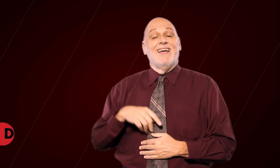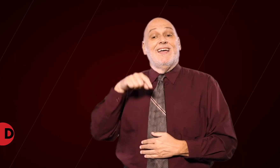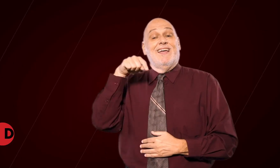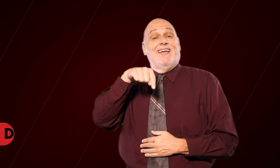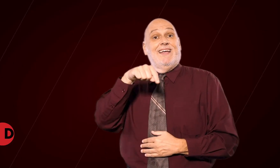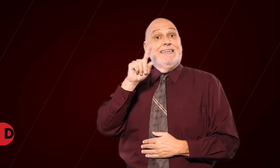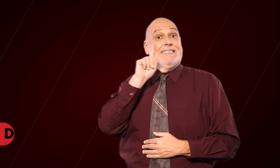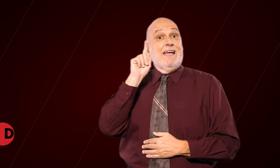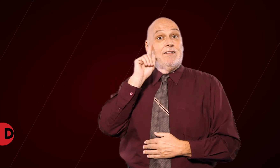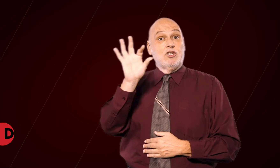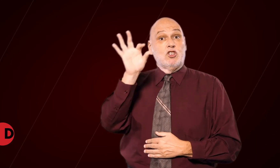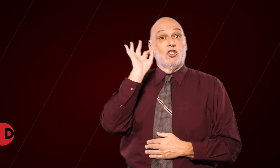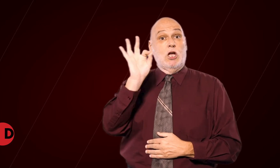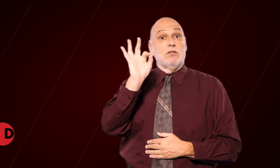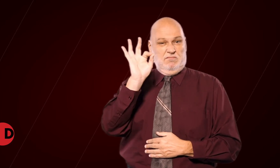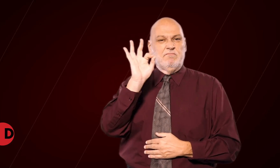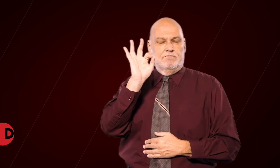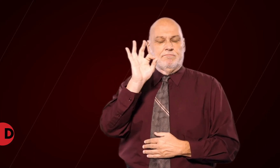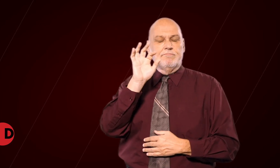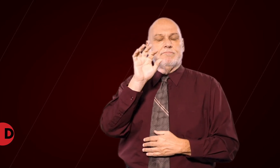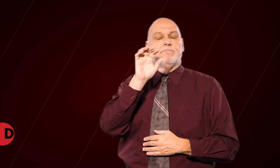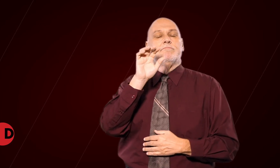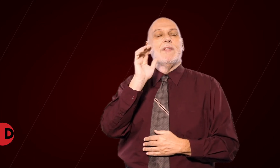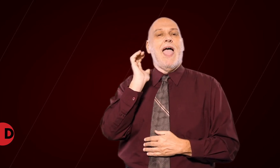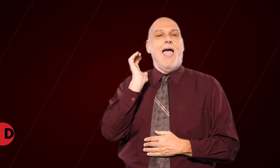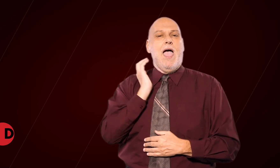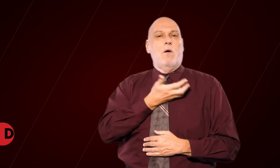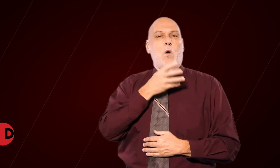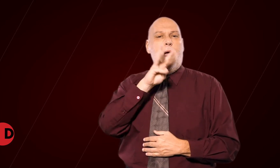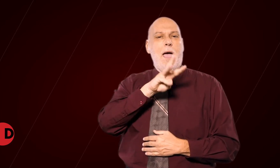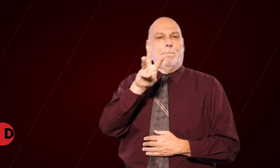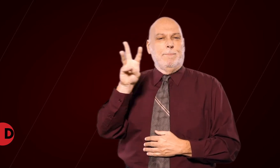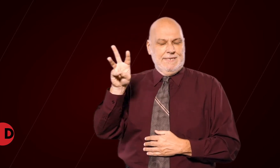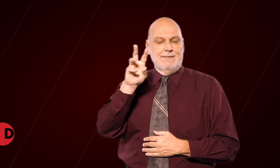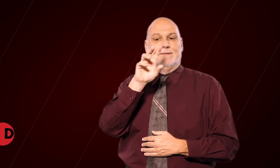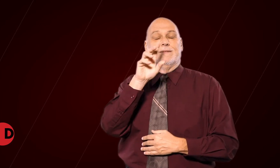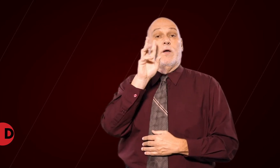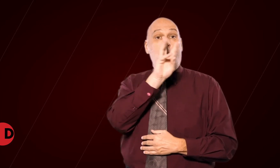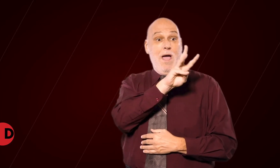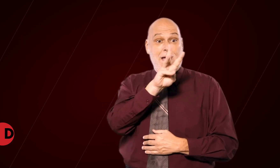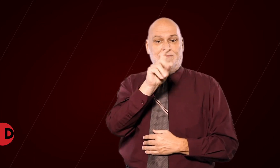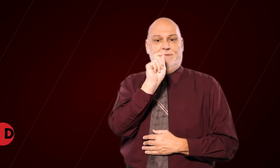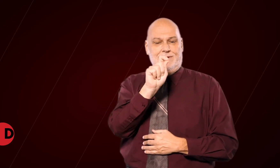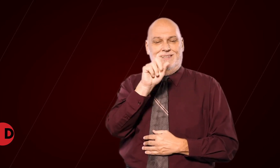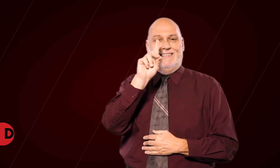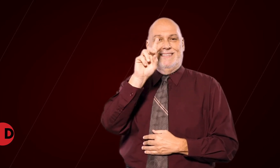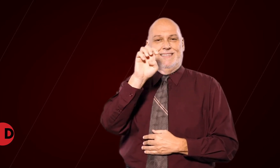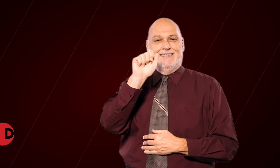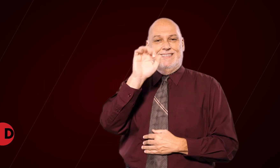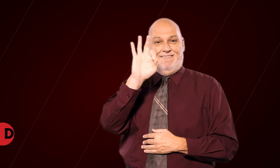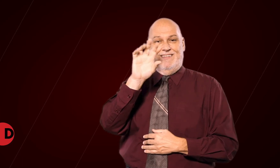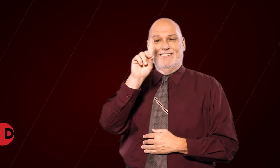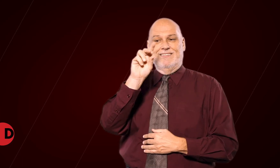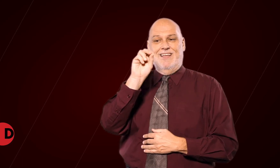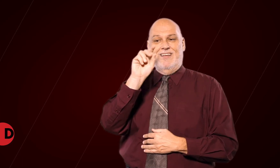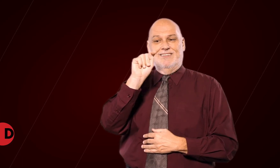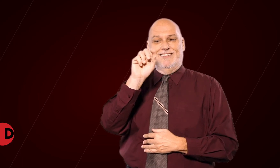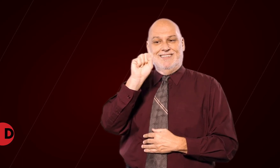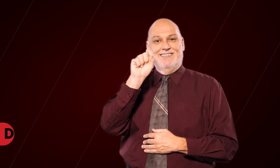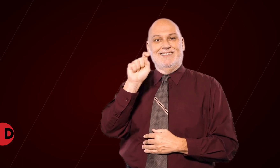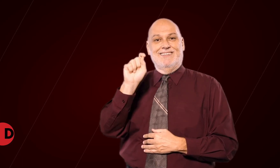[Anselmo]: The DeafDots home is our website at www.DeafDots.ca